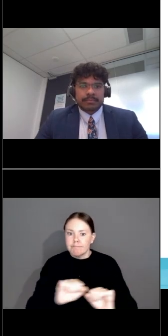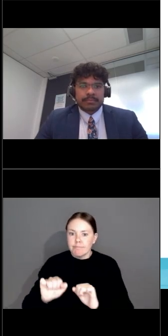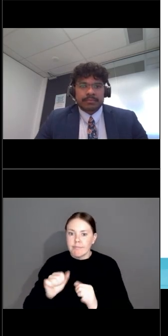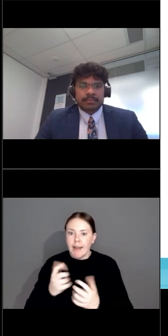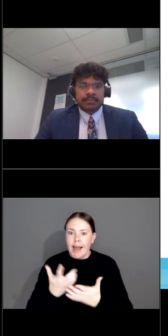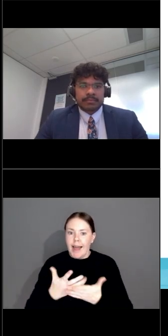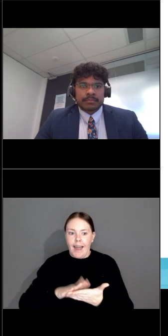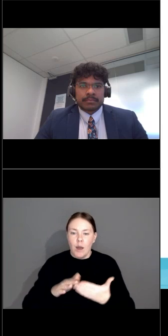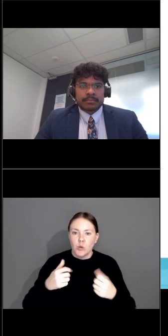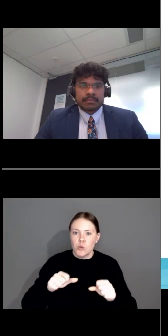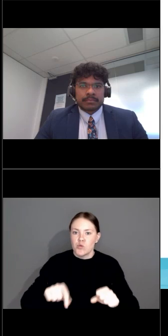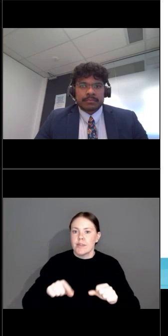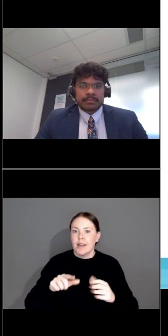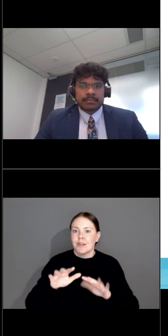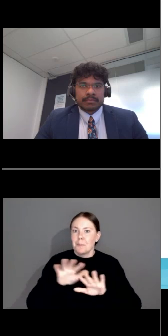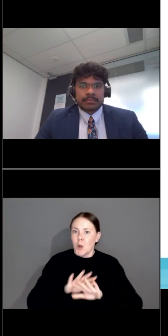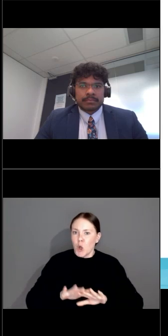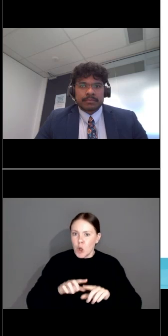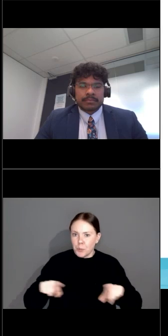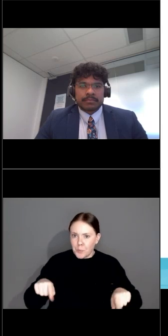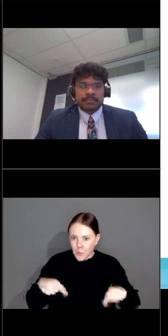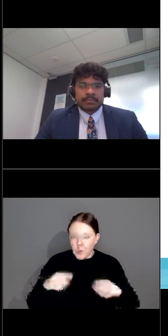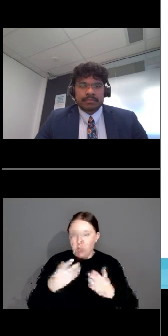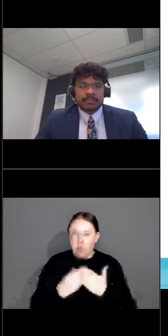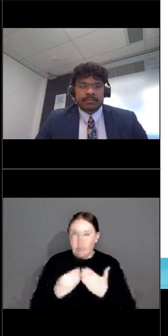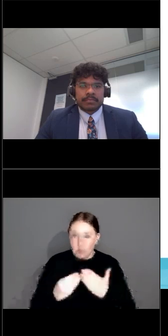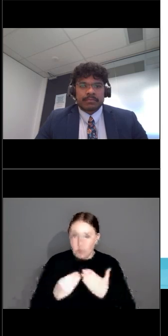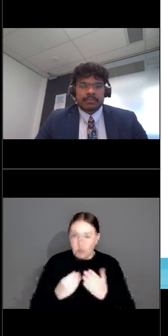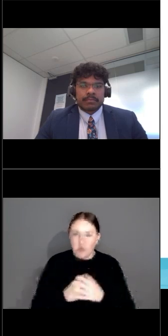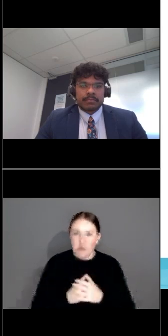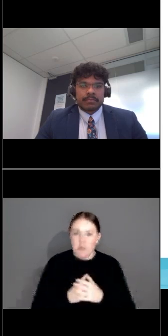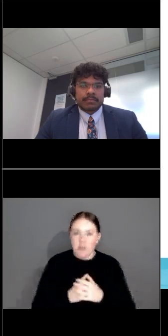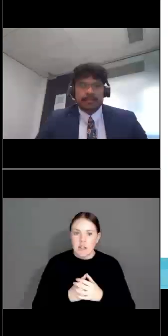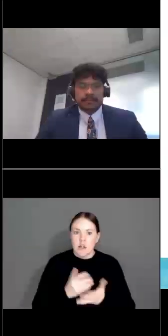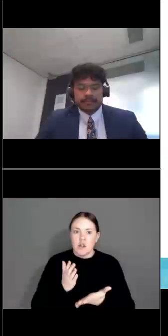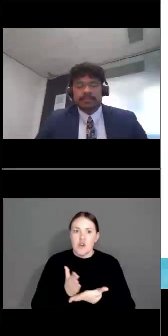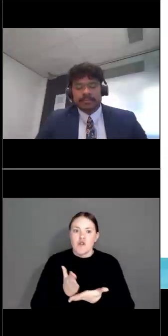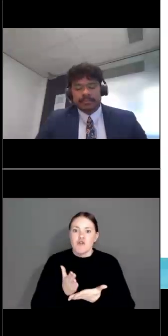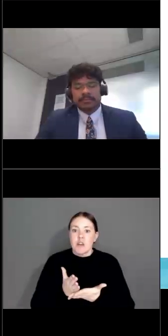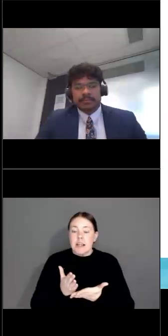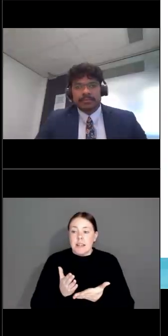the resource only will work if it be a usable resource if people tell us how they use it and